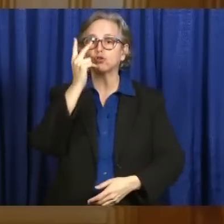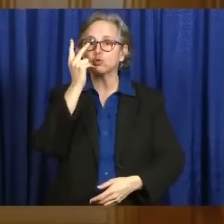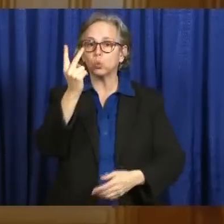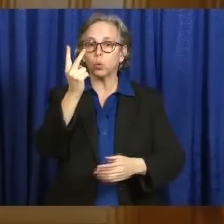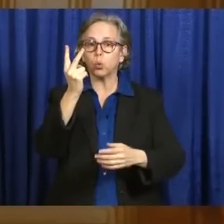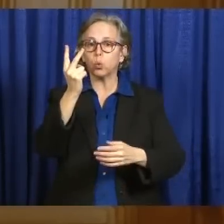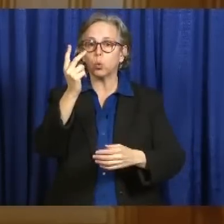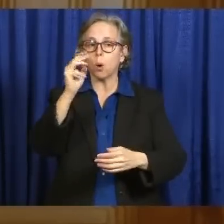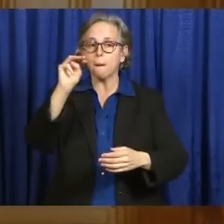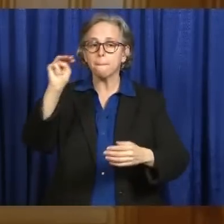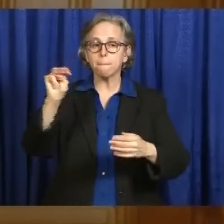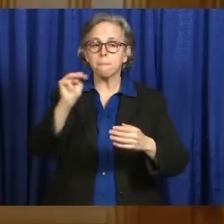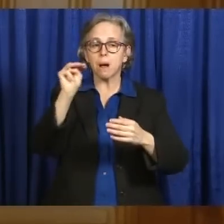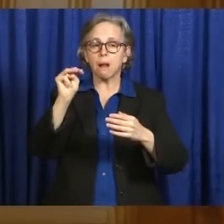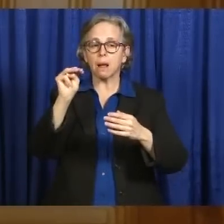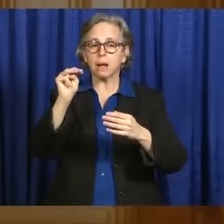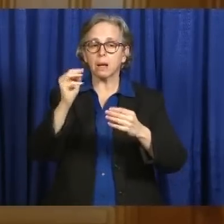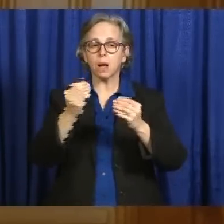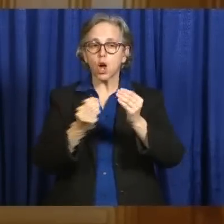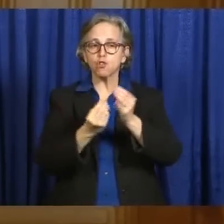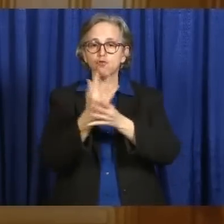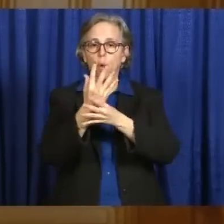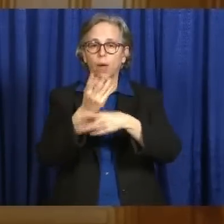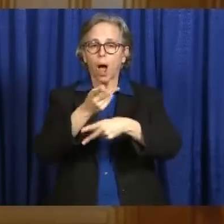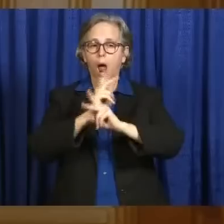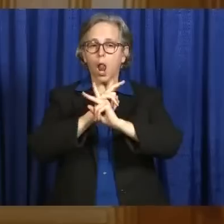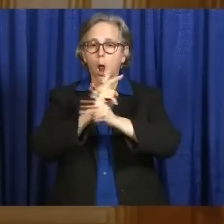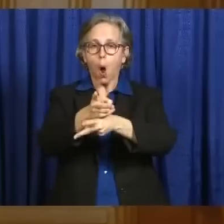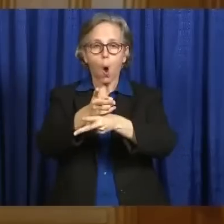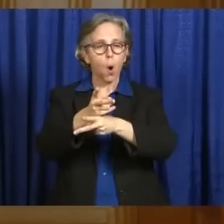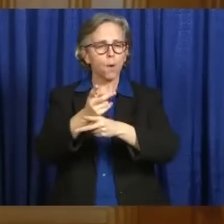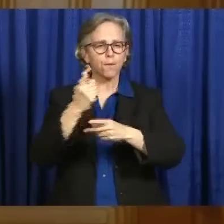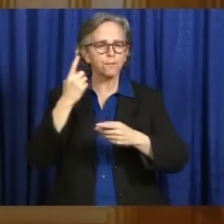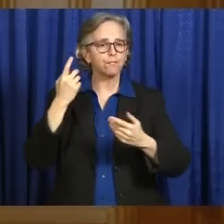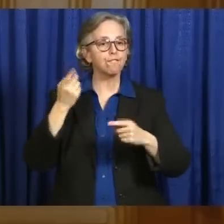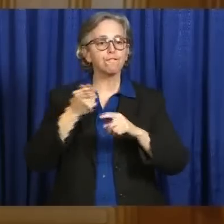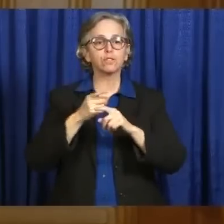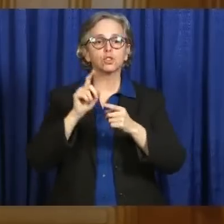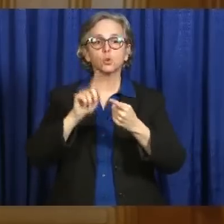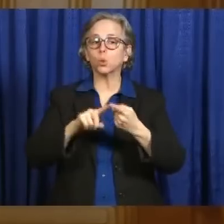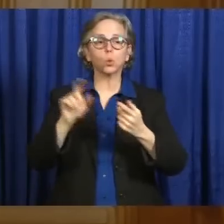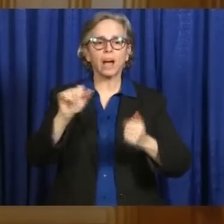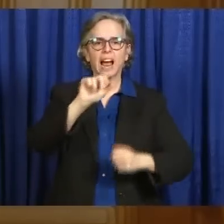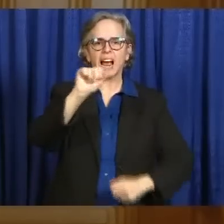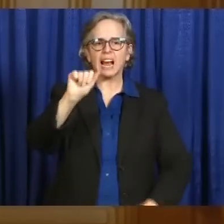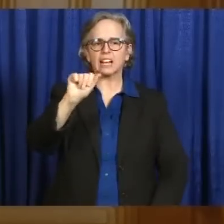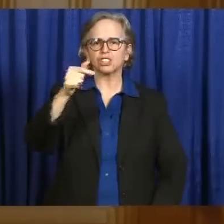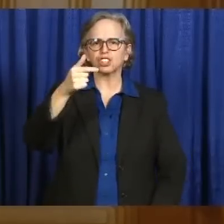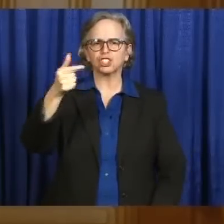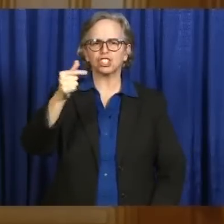ANNOUNCEMENT. TODAY JOBSOHIO IS ANNOUNCING IT IS PROVIDED $2 MILLION GROWTH